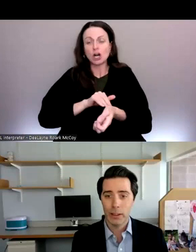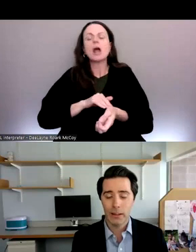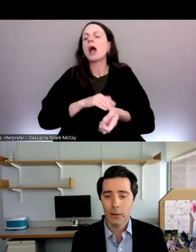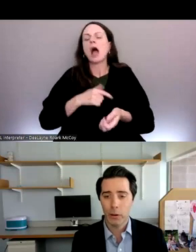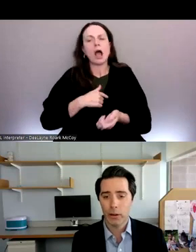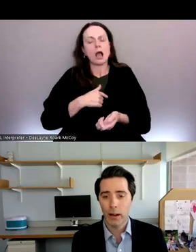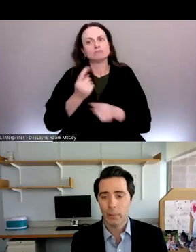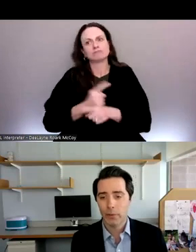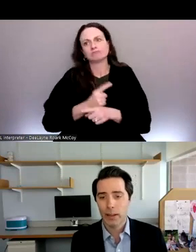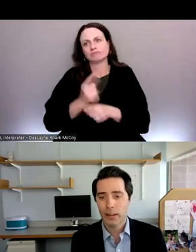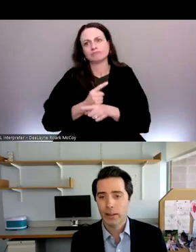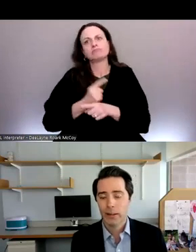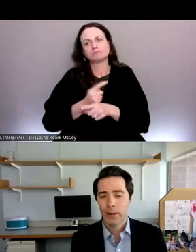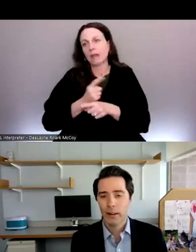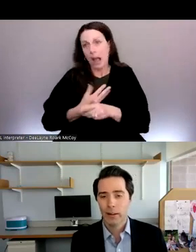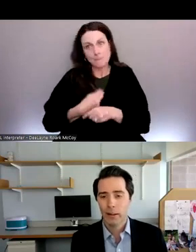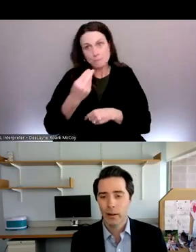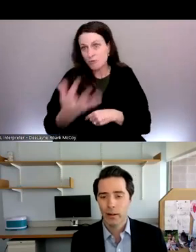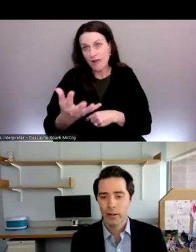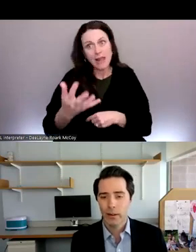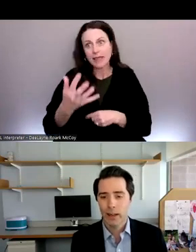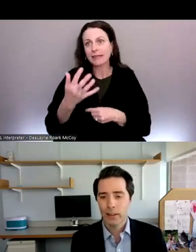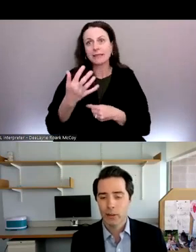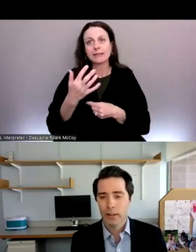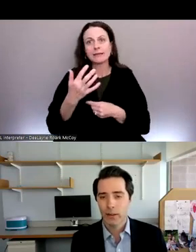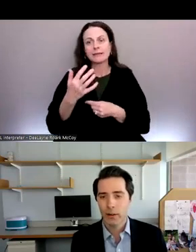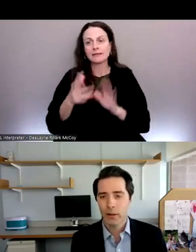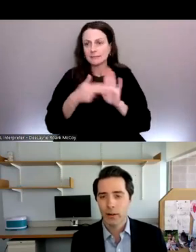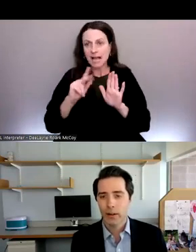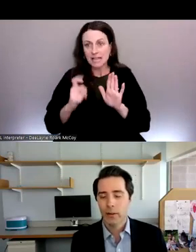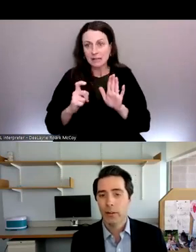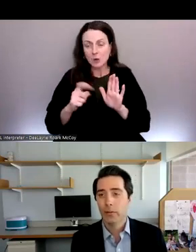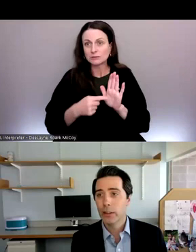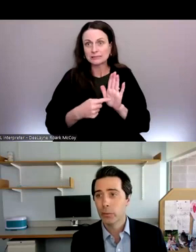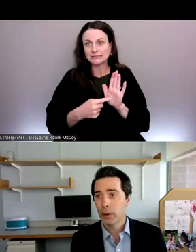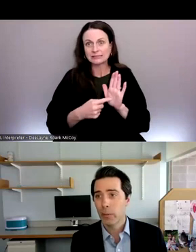routinely where I'm providing a a